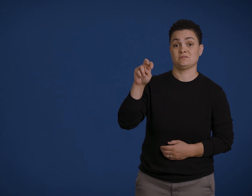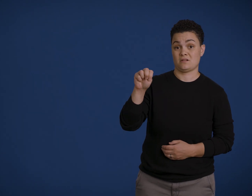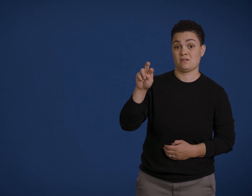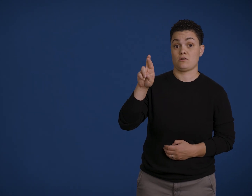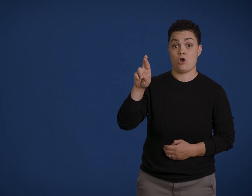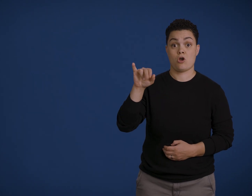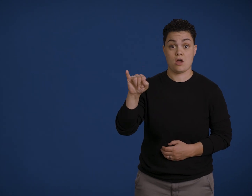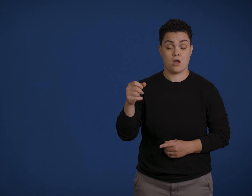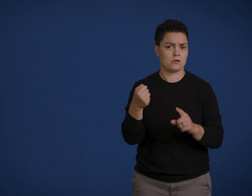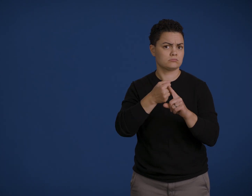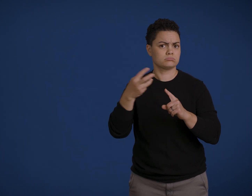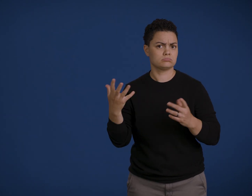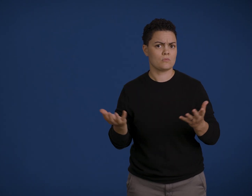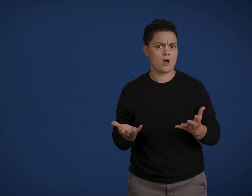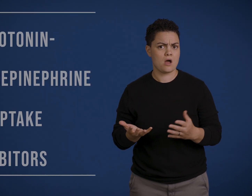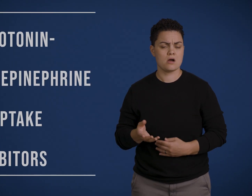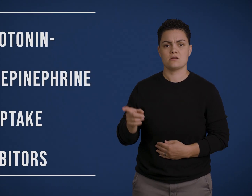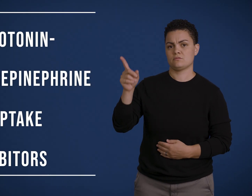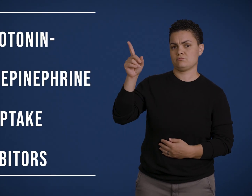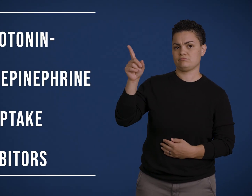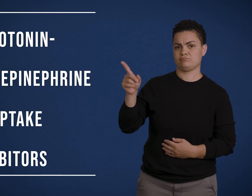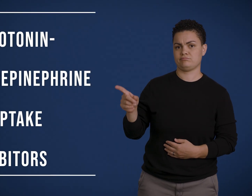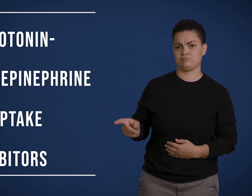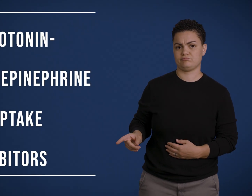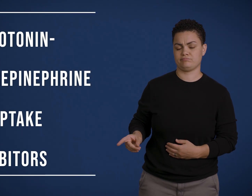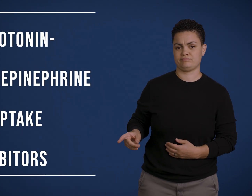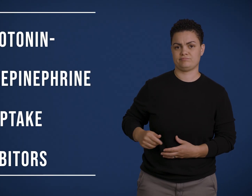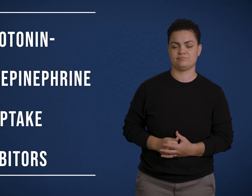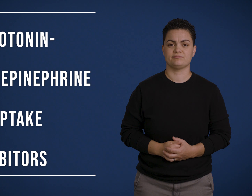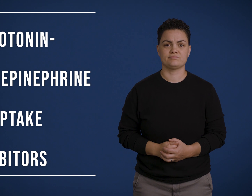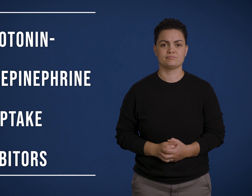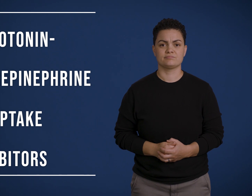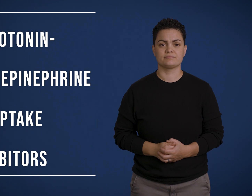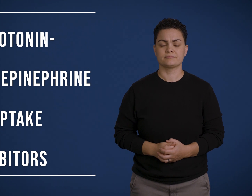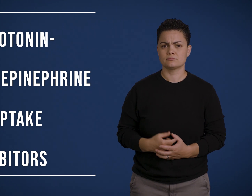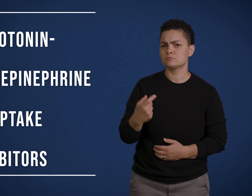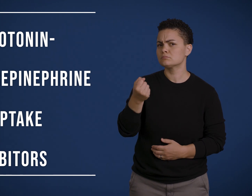SNRI stands for Serotonin-Norepinephrine Reuptake Inhibitors.